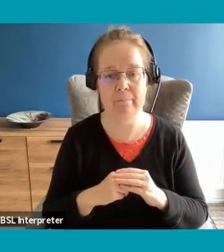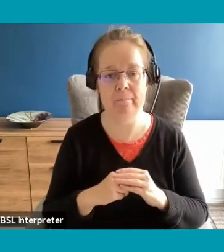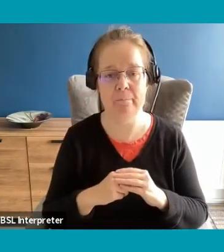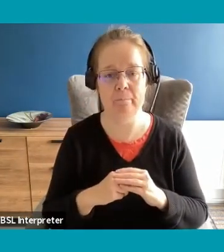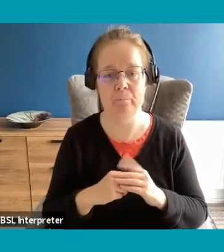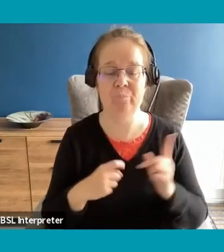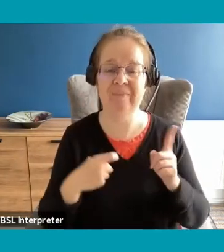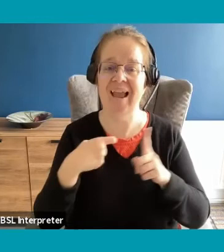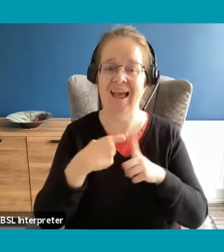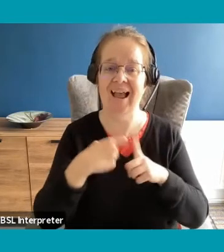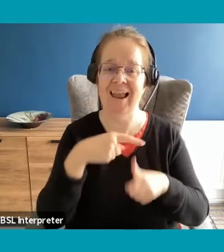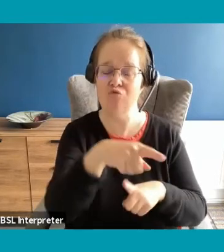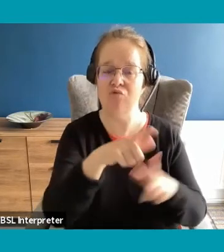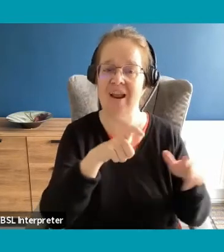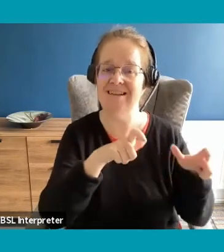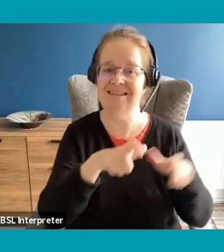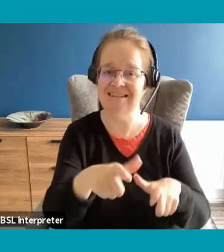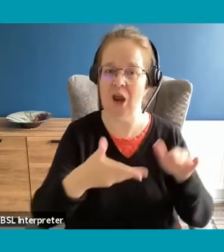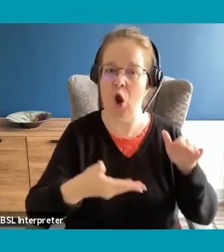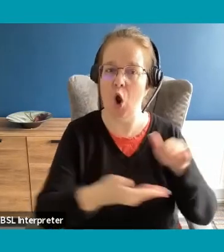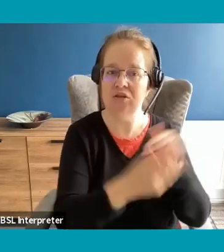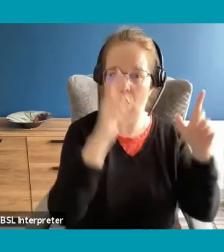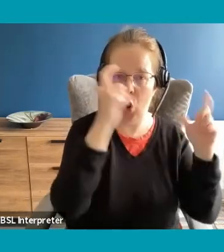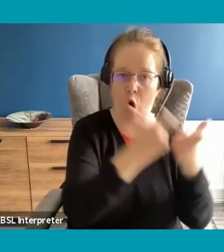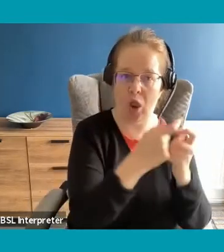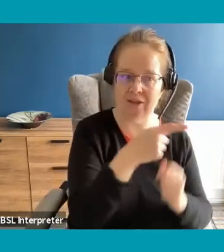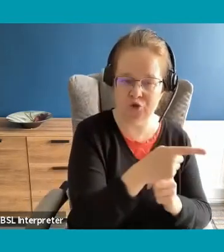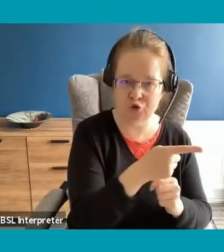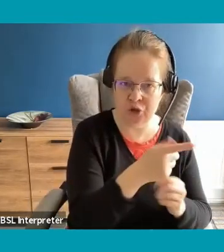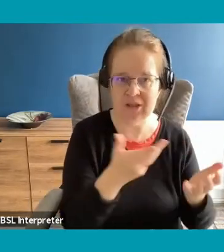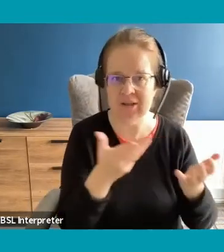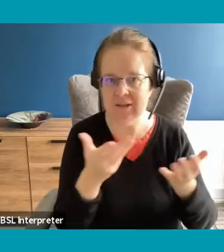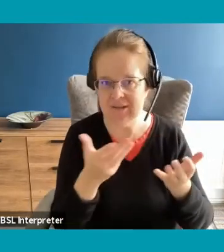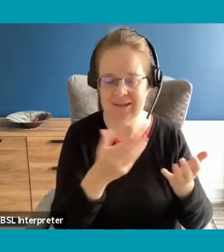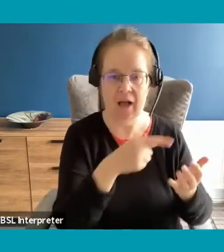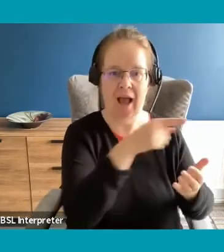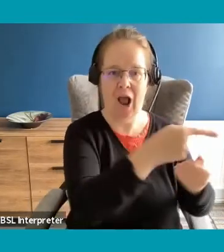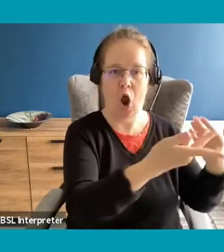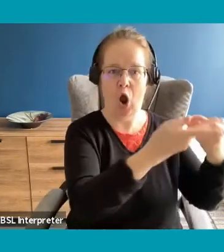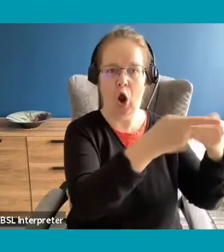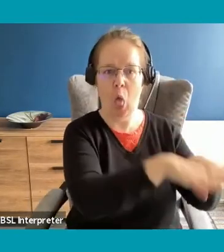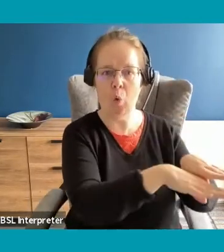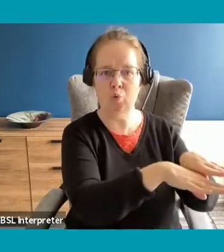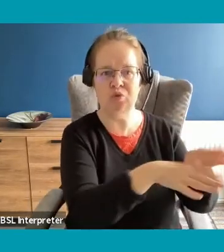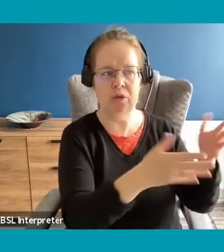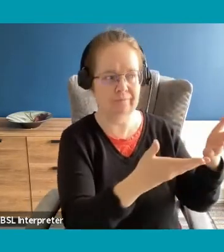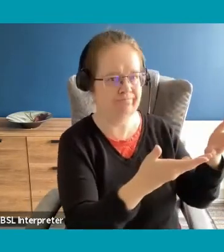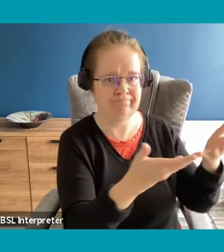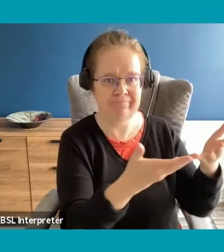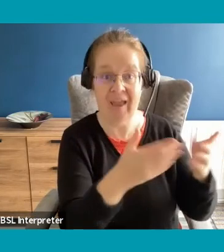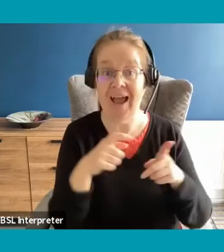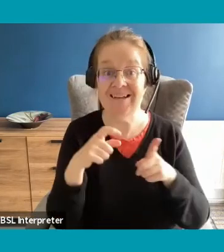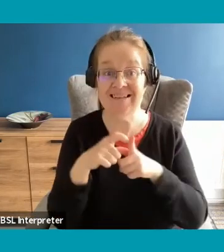Kieran was still under the college, which meant that due to their closure, even though at DPD we were like